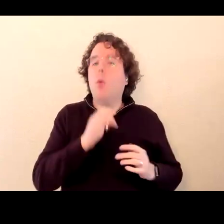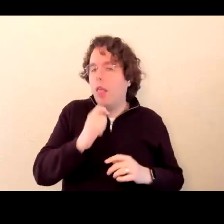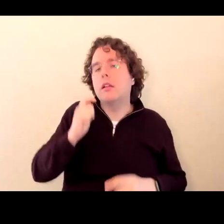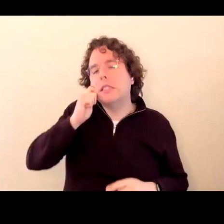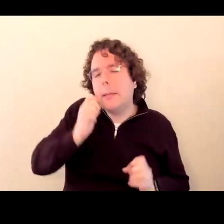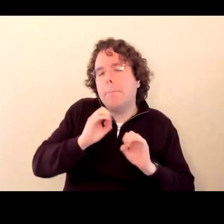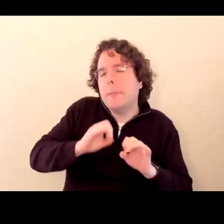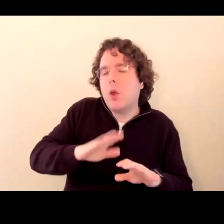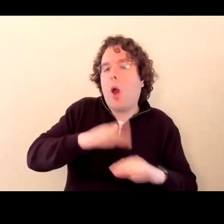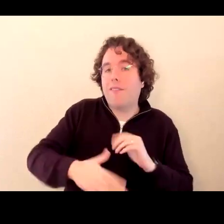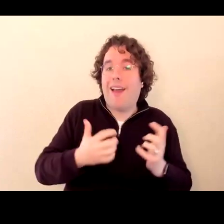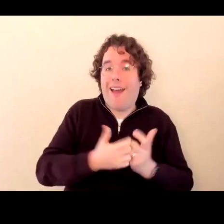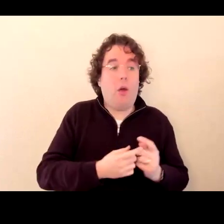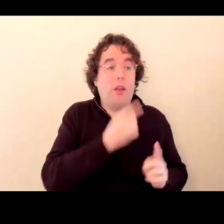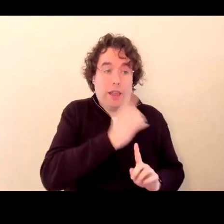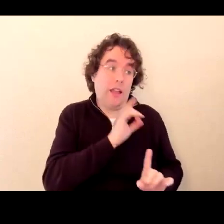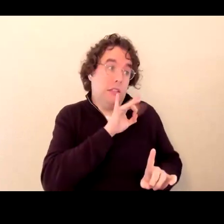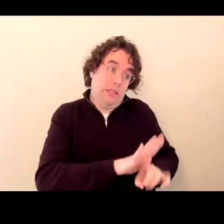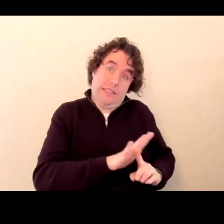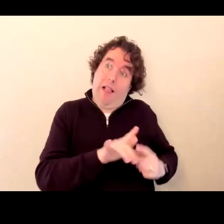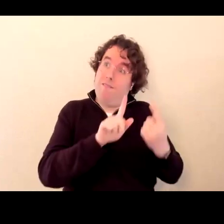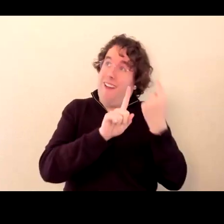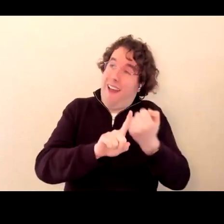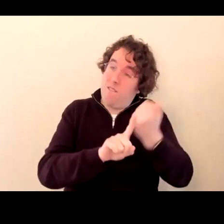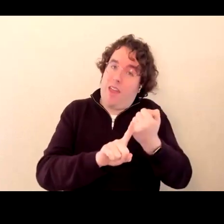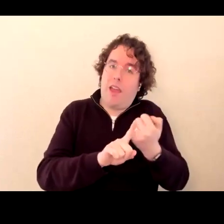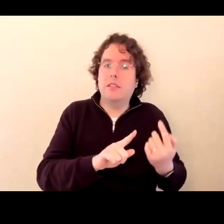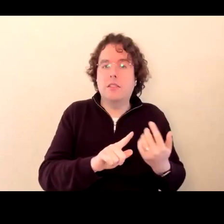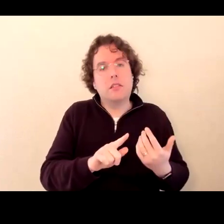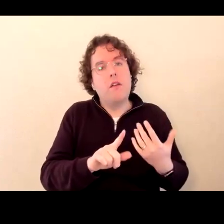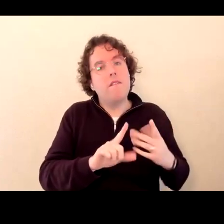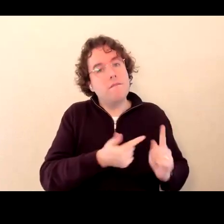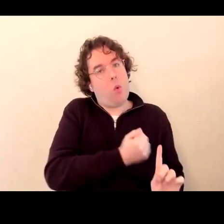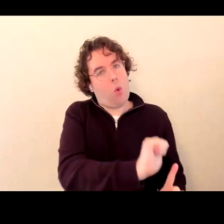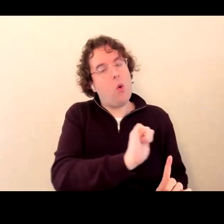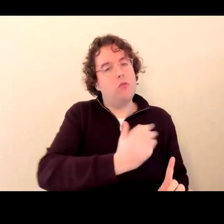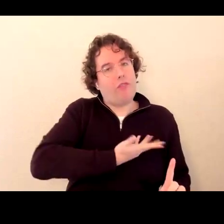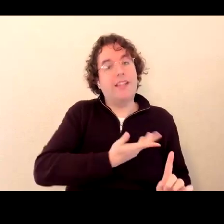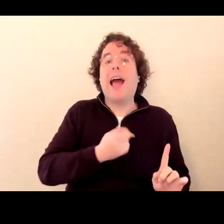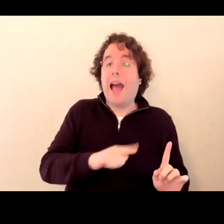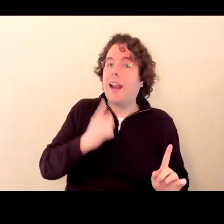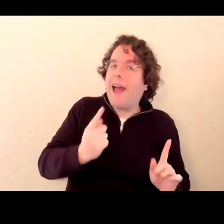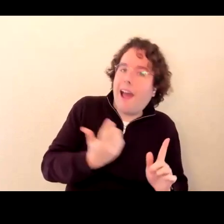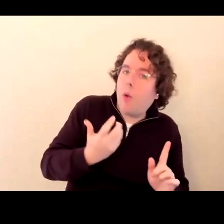go about seeking support to advocate. I do have some slides prepared, and I have confirmed to Snowdon